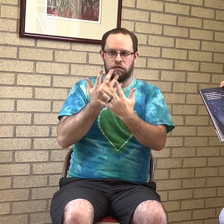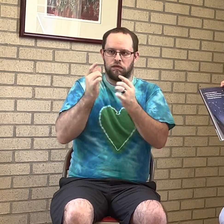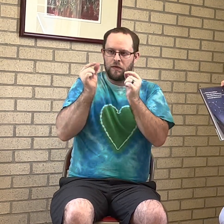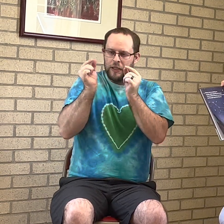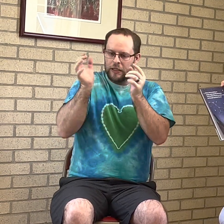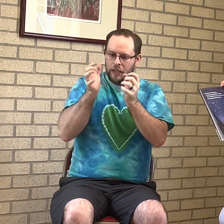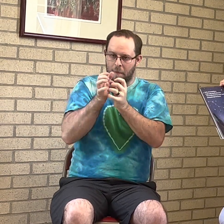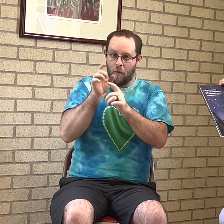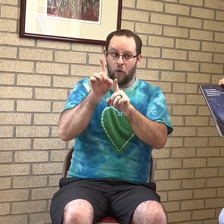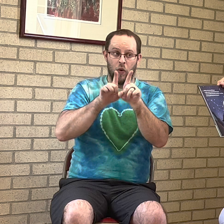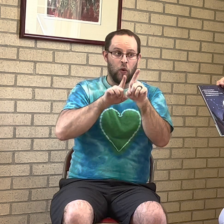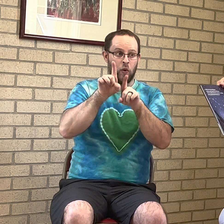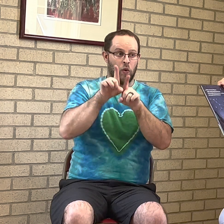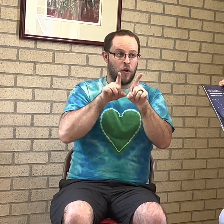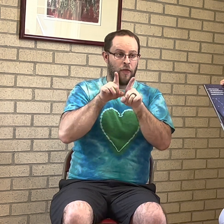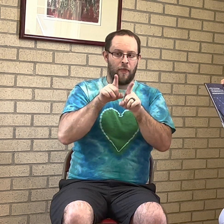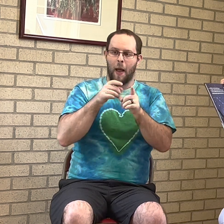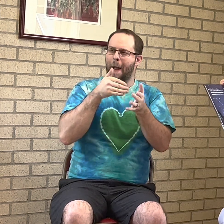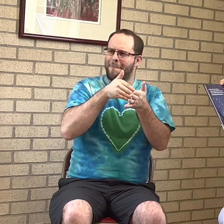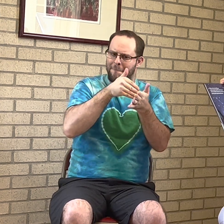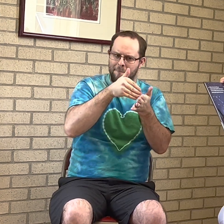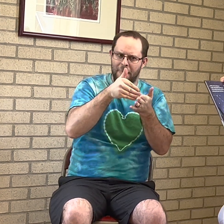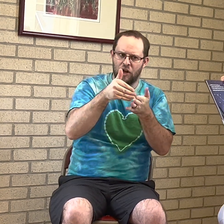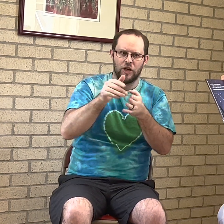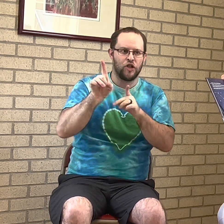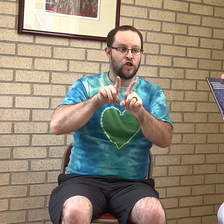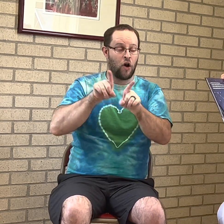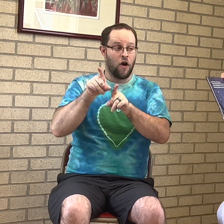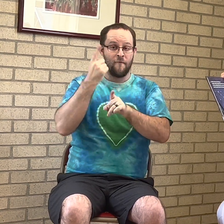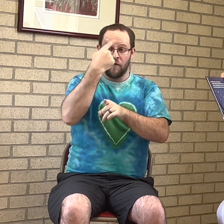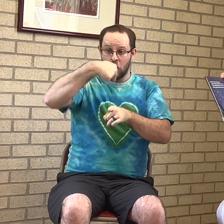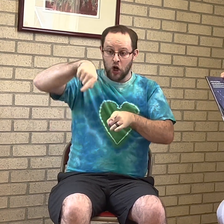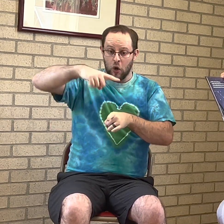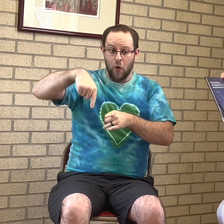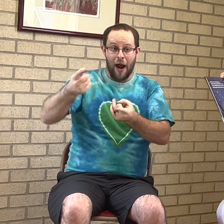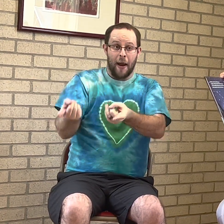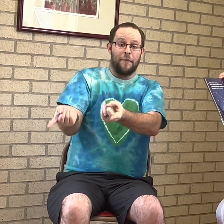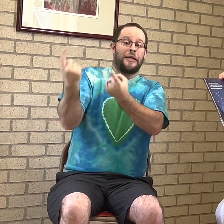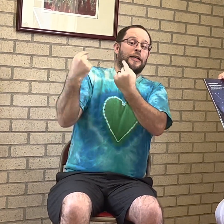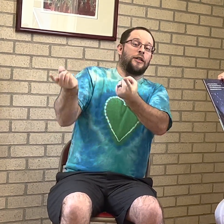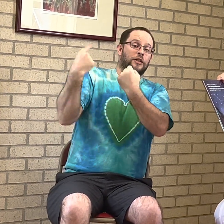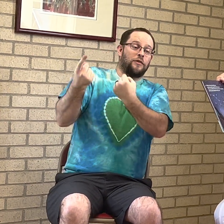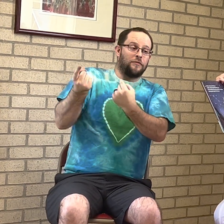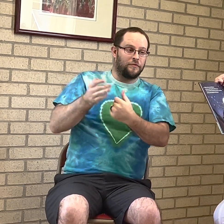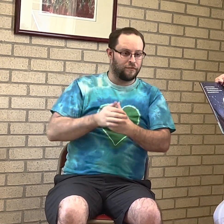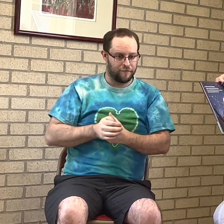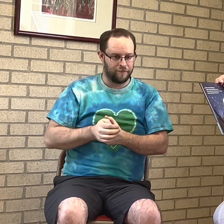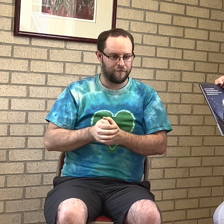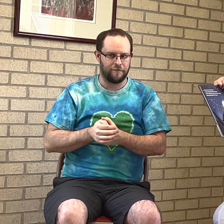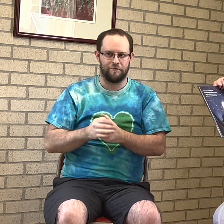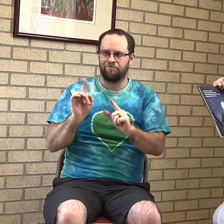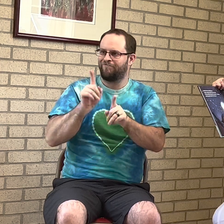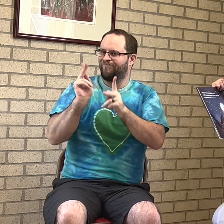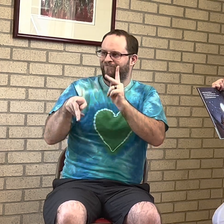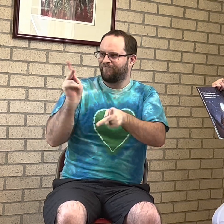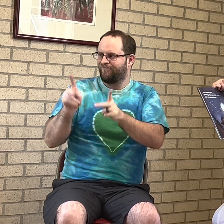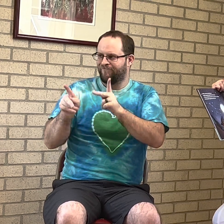There are millions of stars for you up here she offered, but the people stayed where they